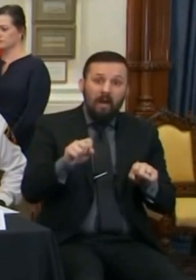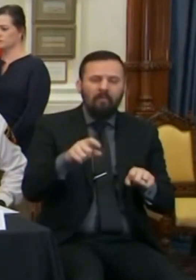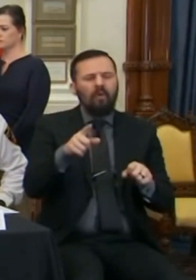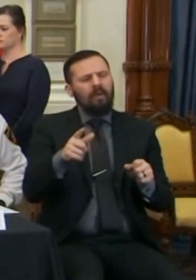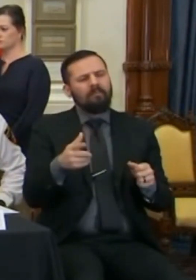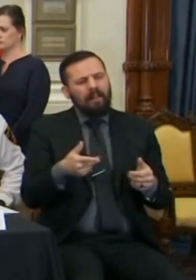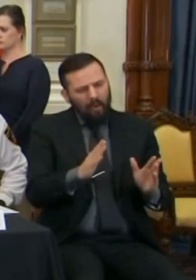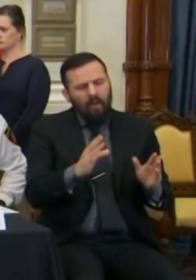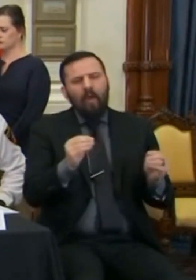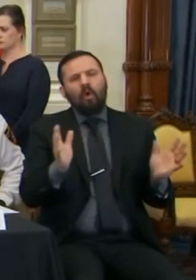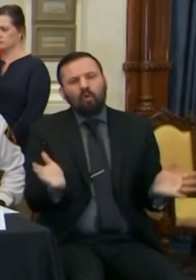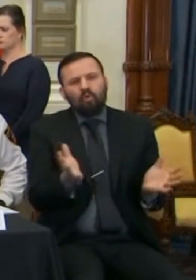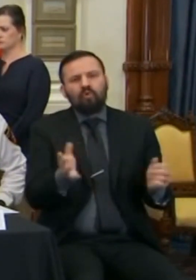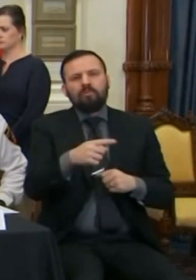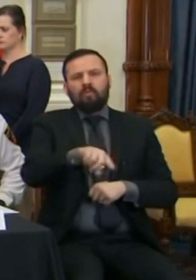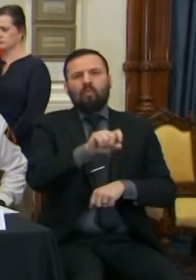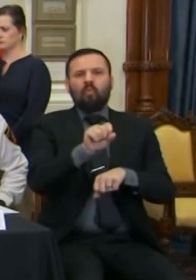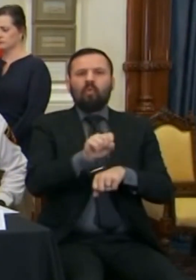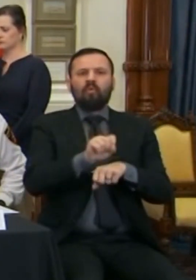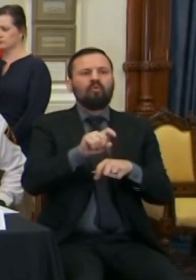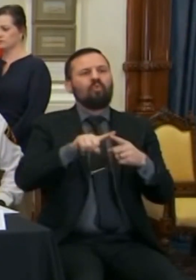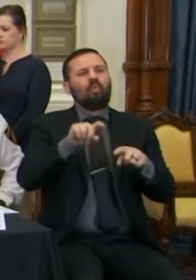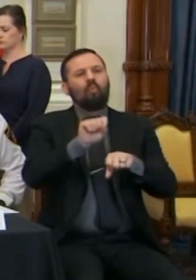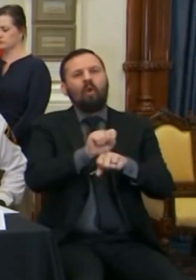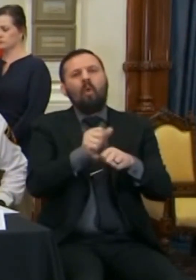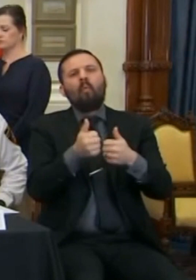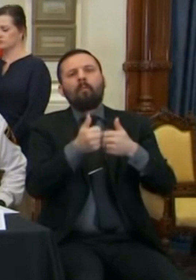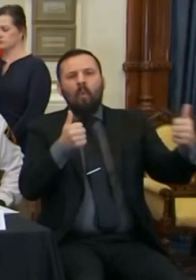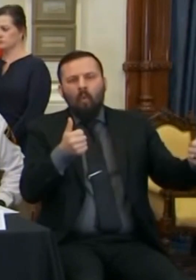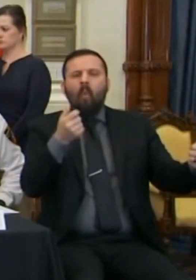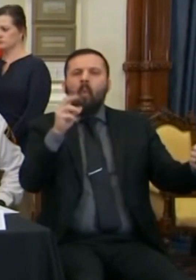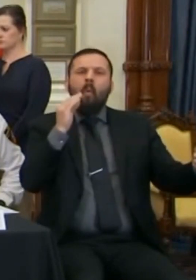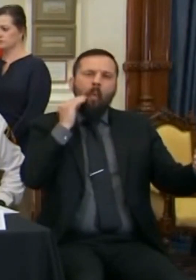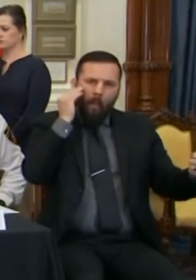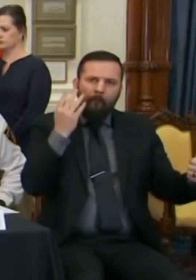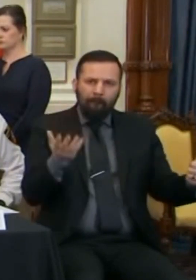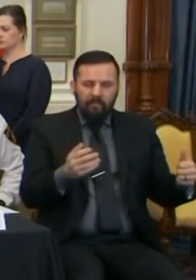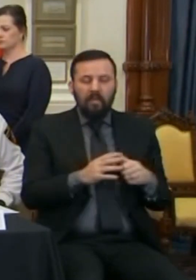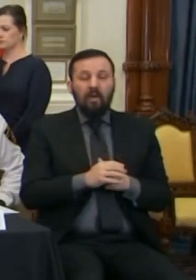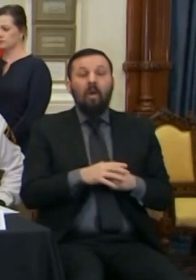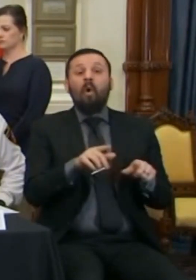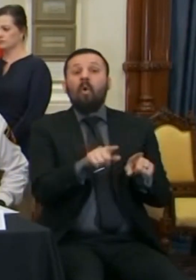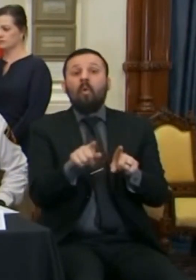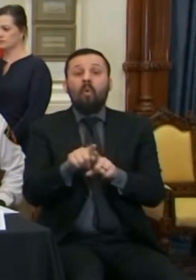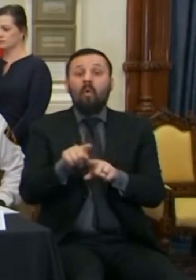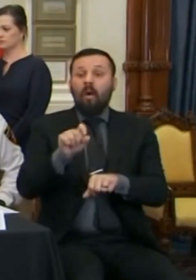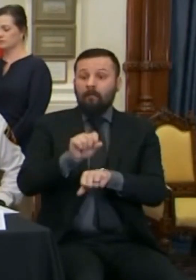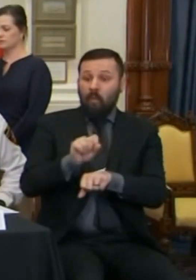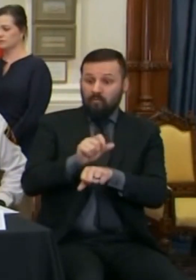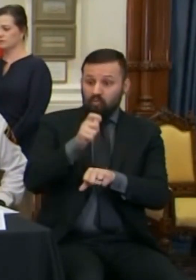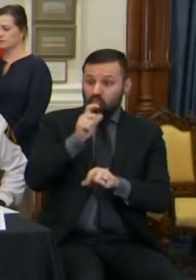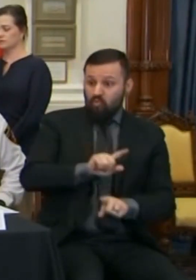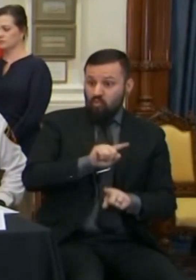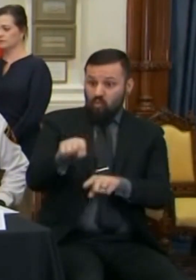to work from home or other remote sites also employees who do go to work should